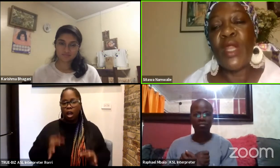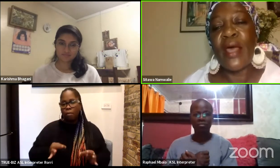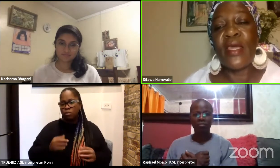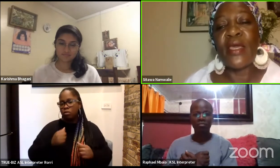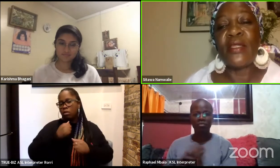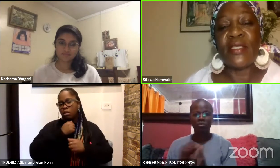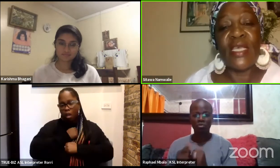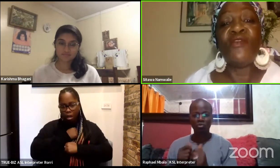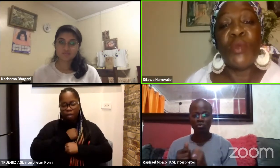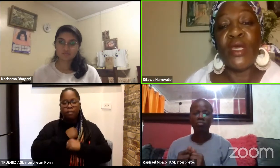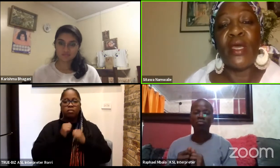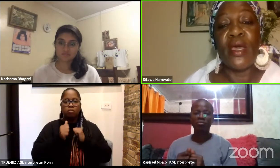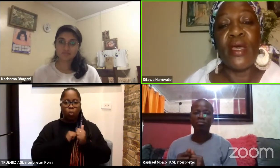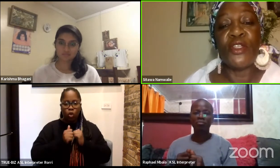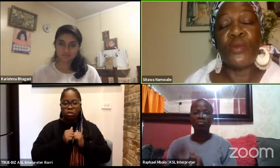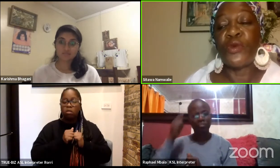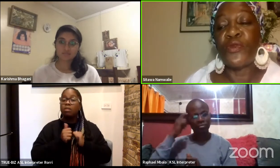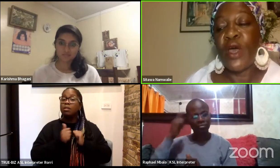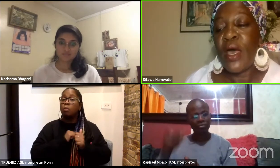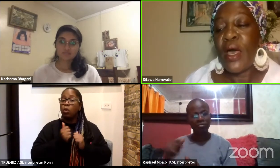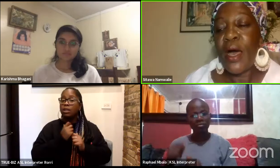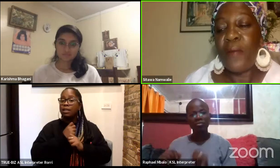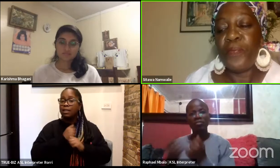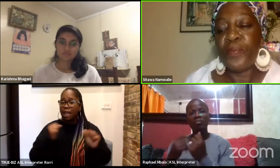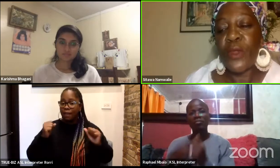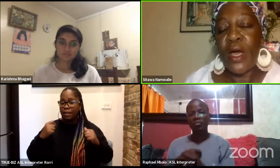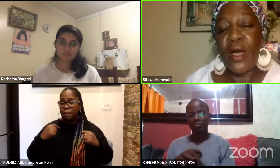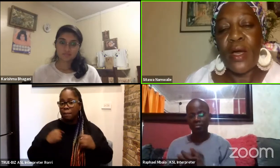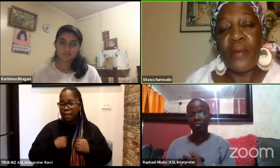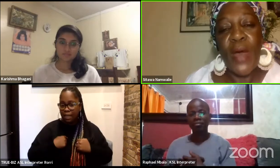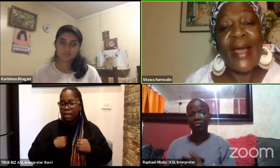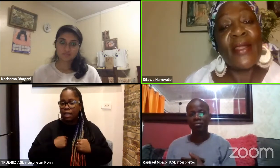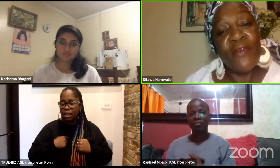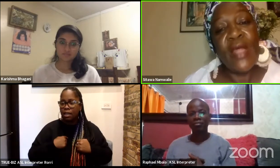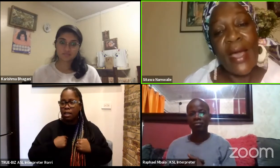I mean, I think it saved me in terms of even academically.